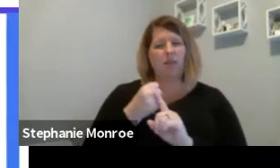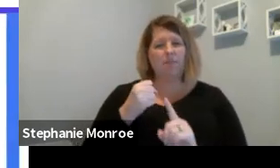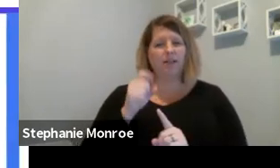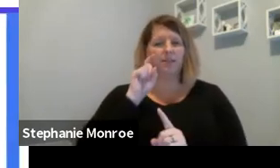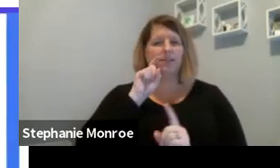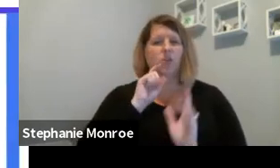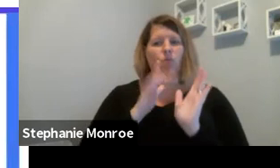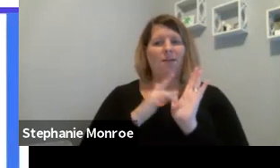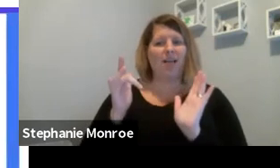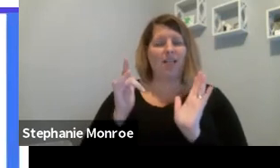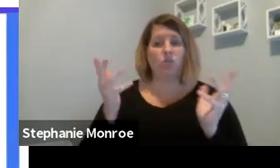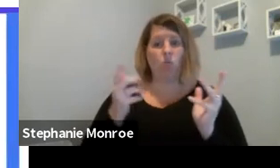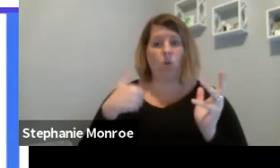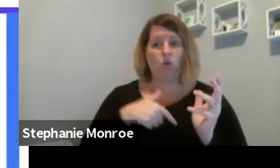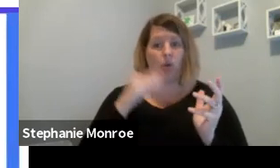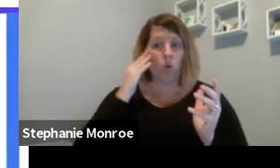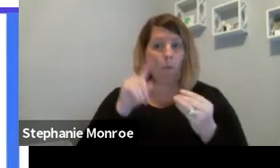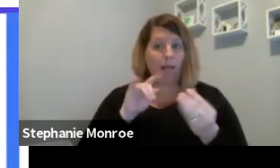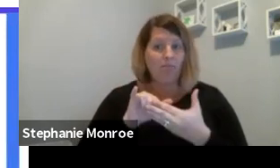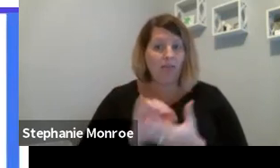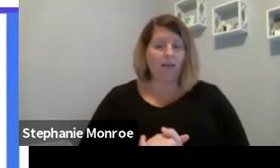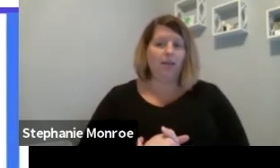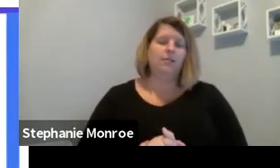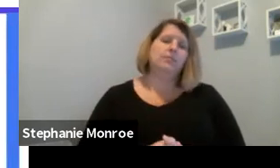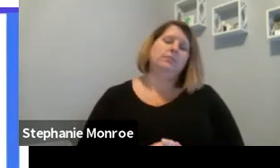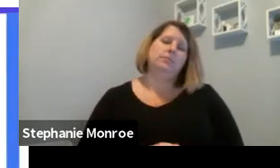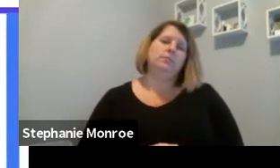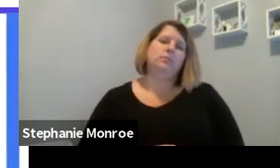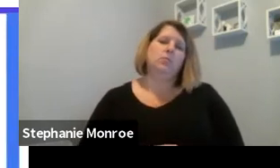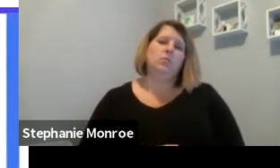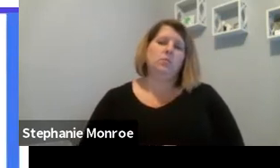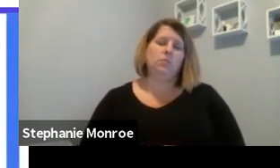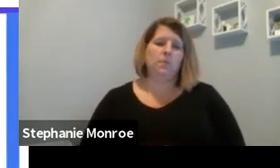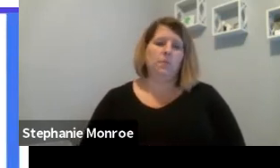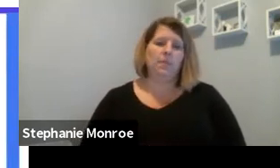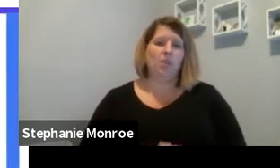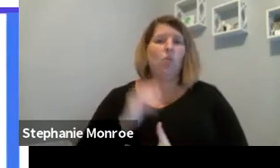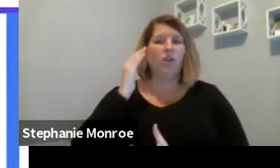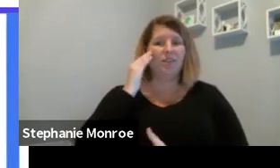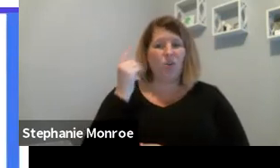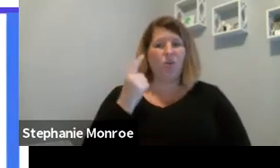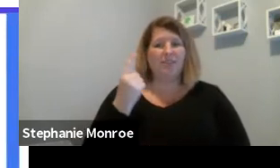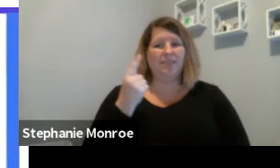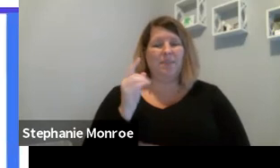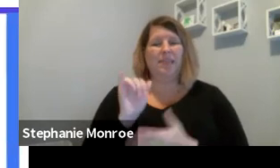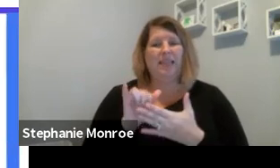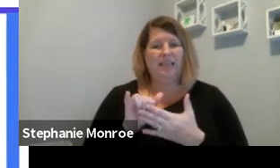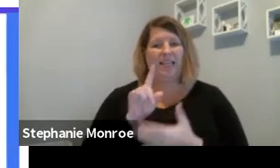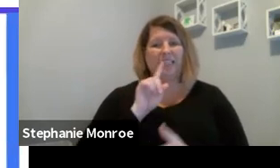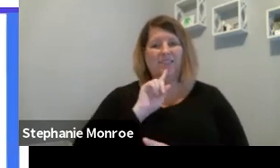and what do we know about it. Well, we know that it is something that is very sensitive.